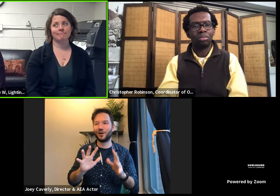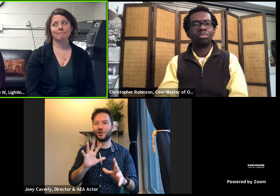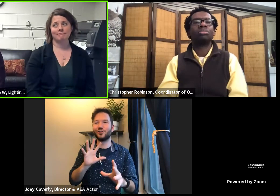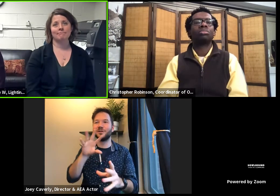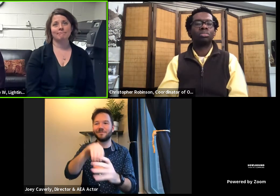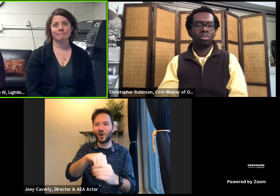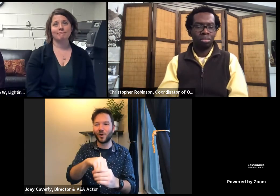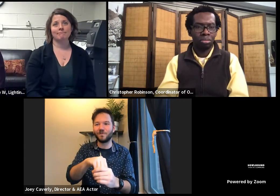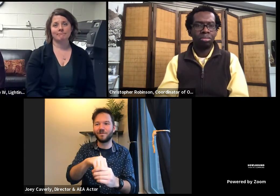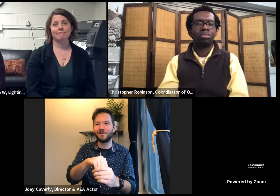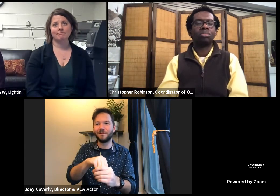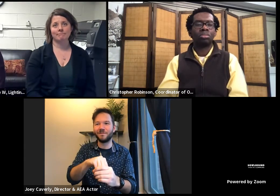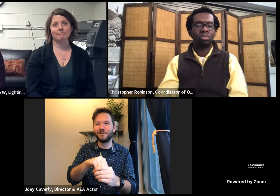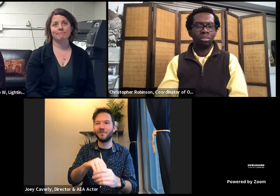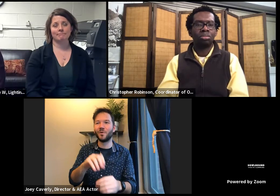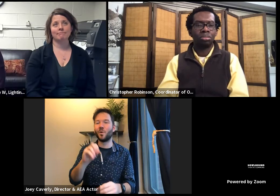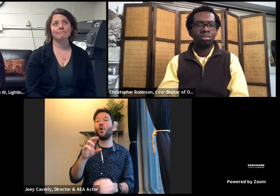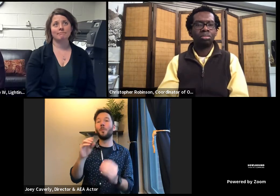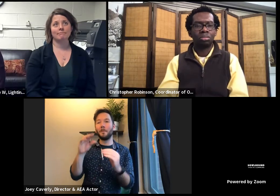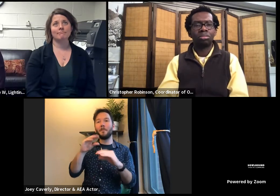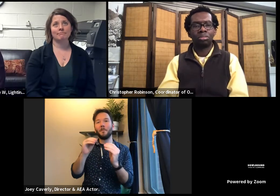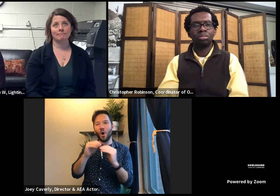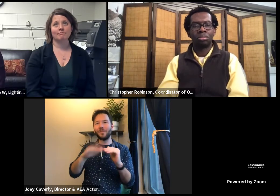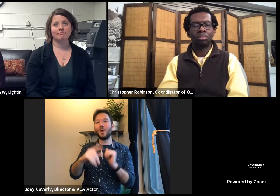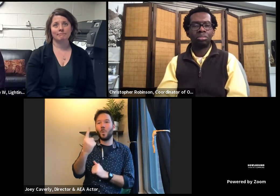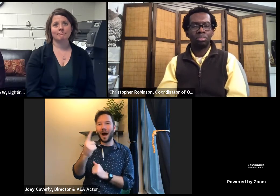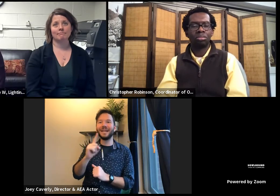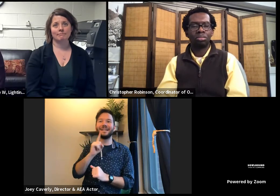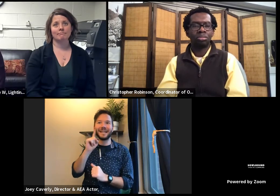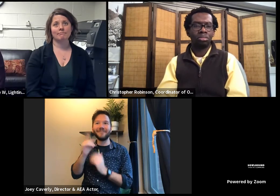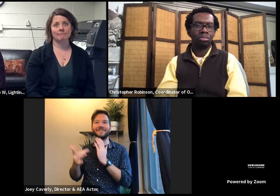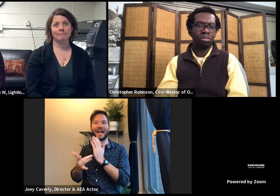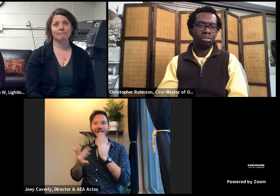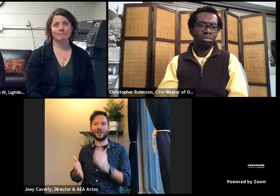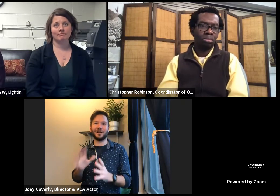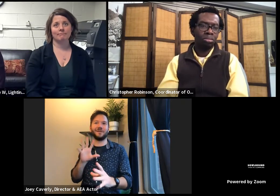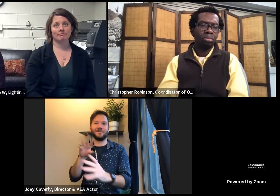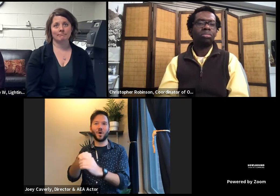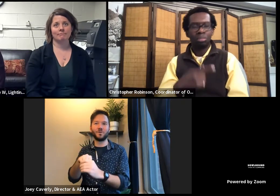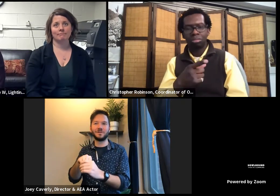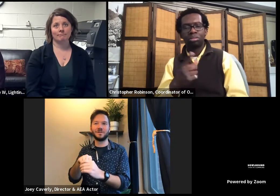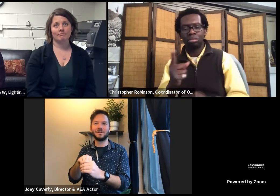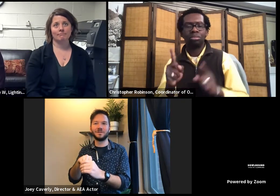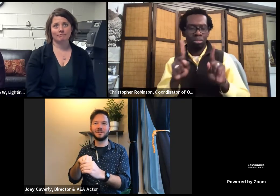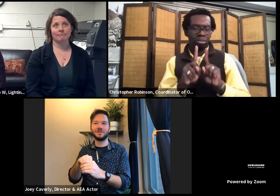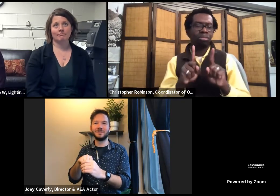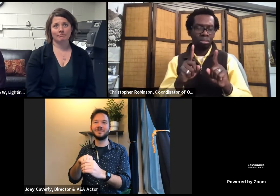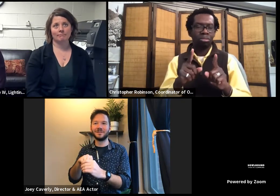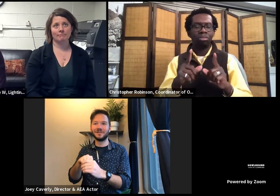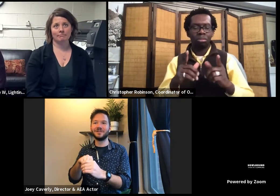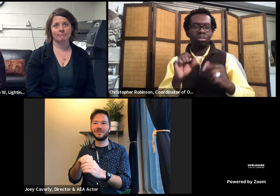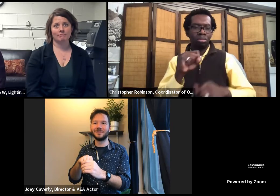that might be a common experience, but it's always a beautiful thing when more than one of us is in the room,